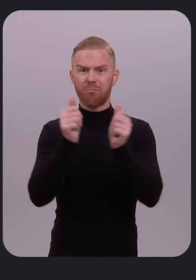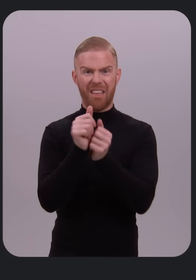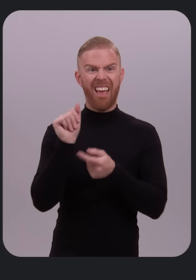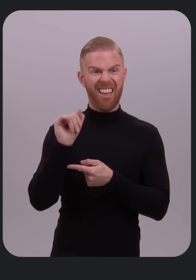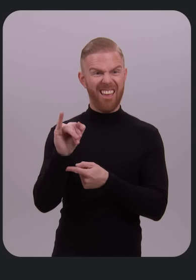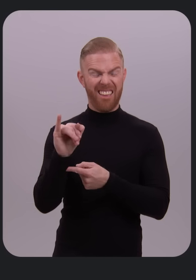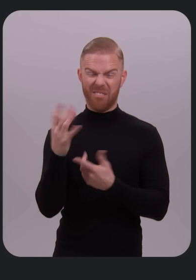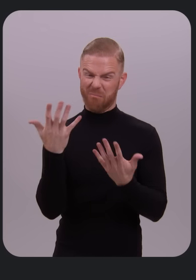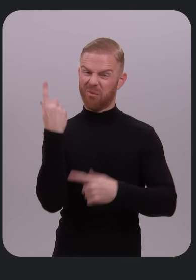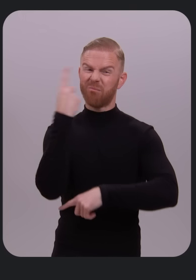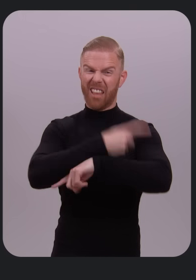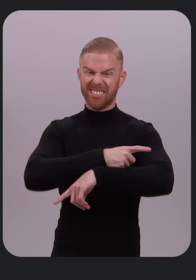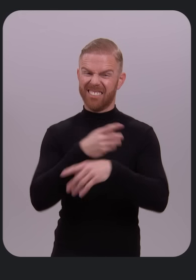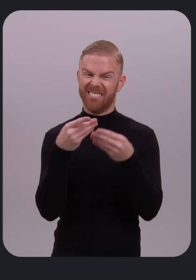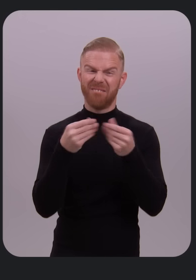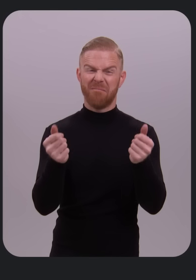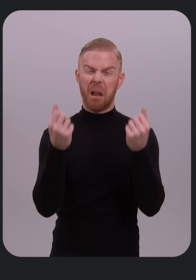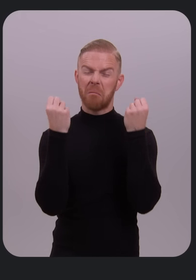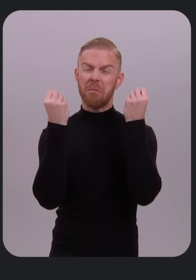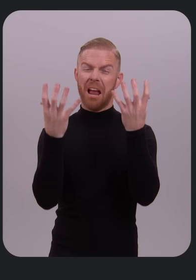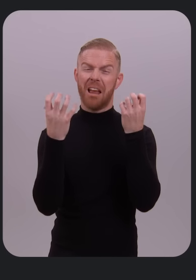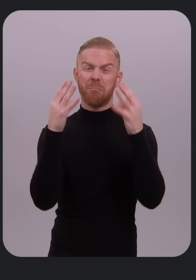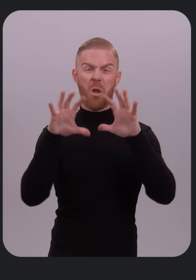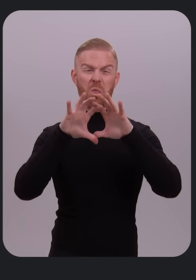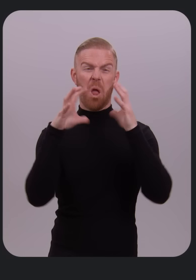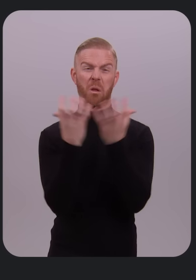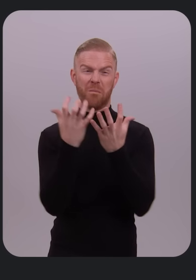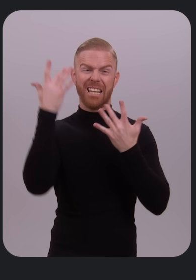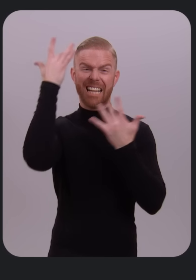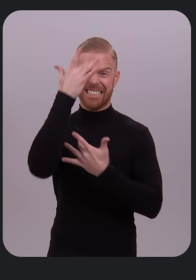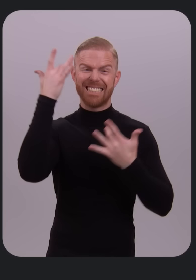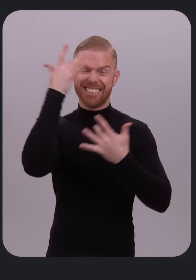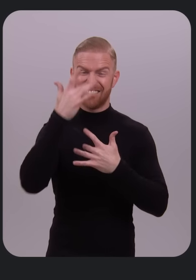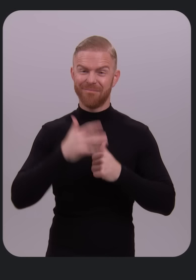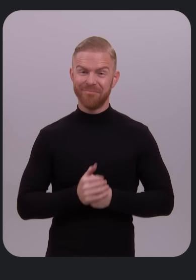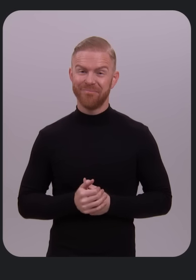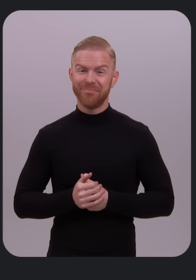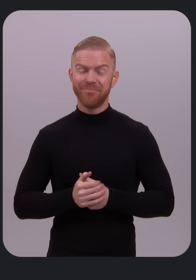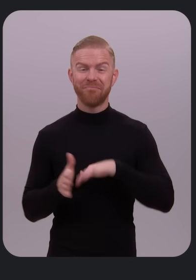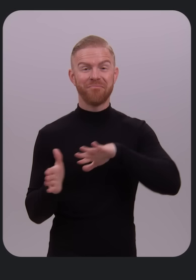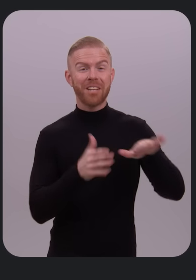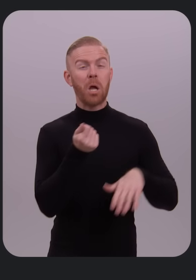help to solve many global diseases. In just a few short years, AlphaFold